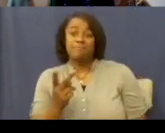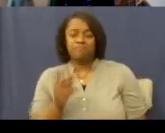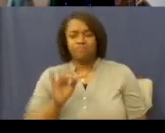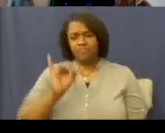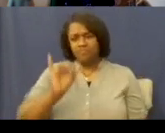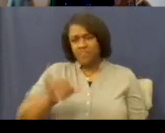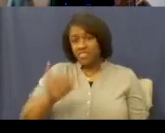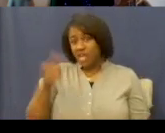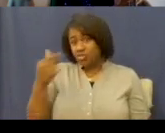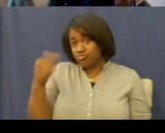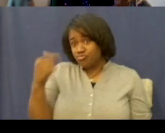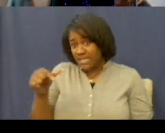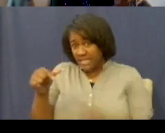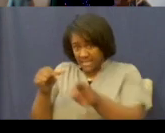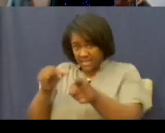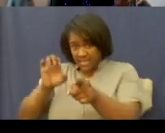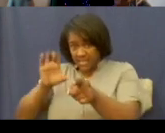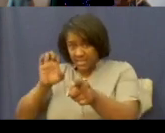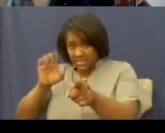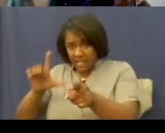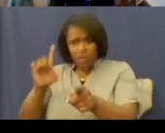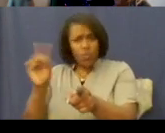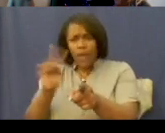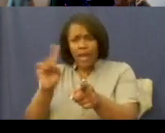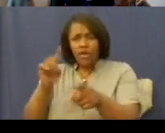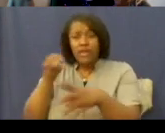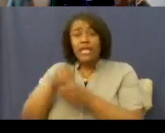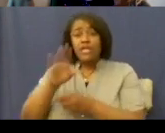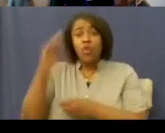is in a part of the brain called the cerebellum.